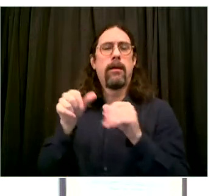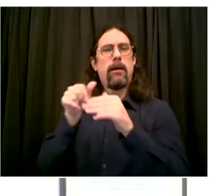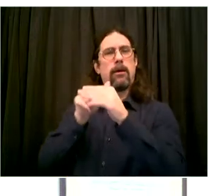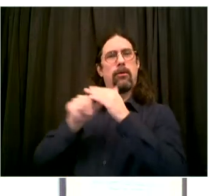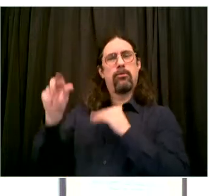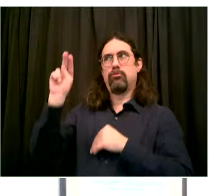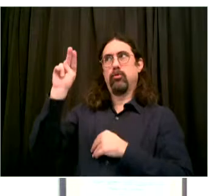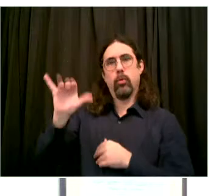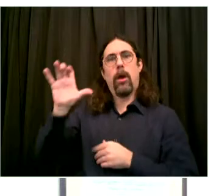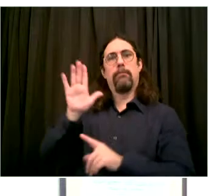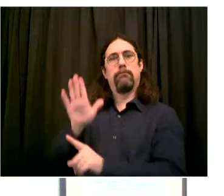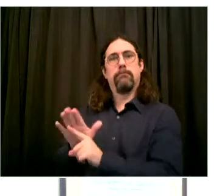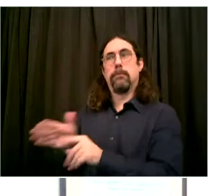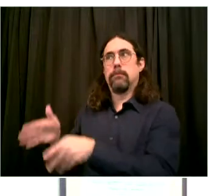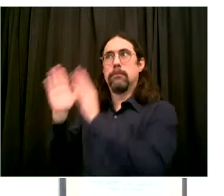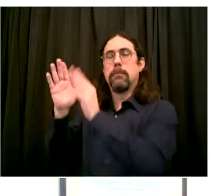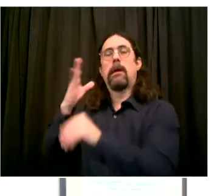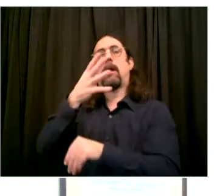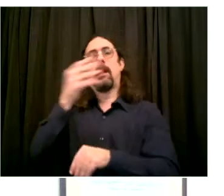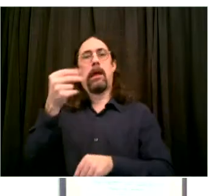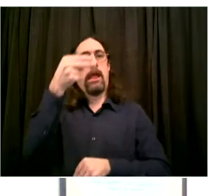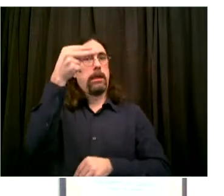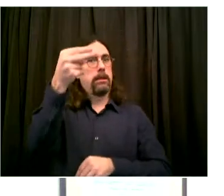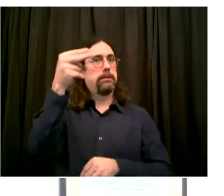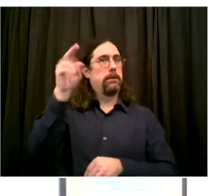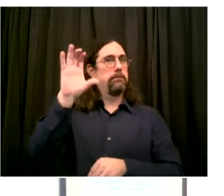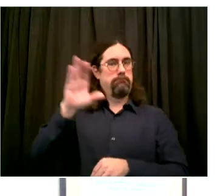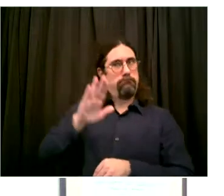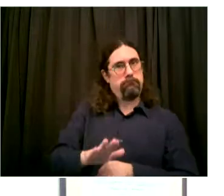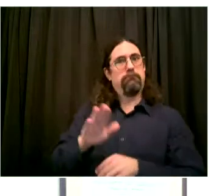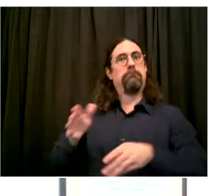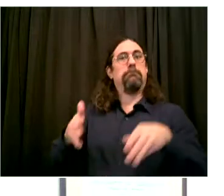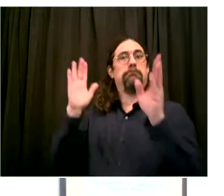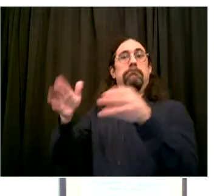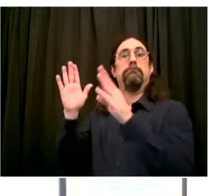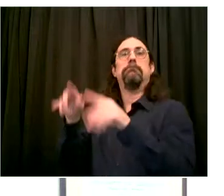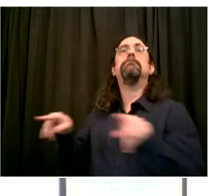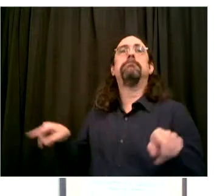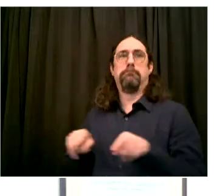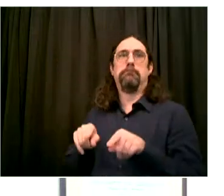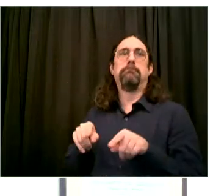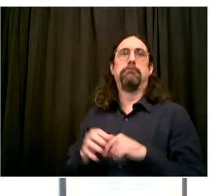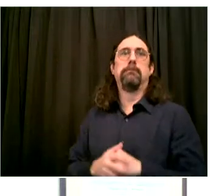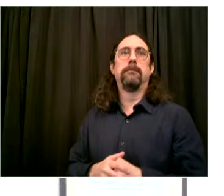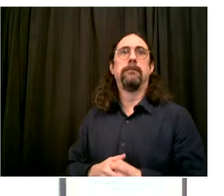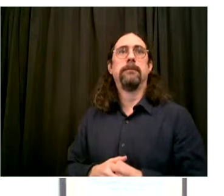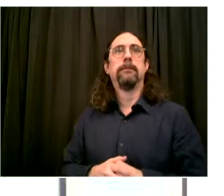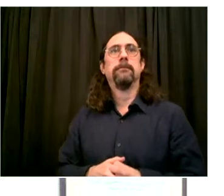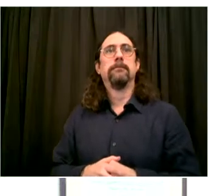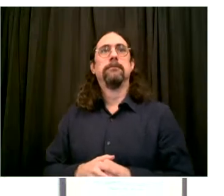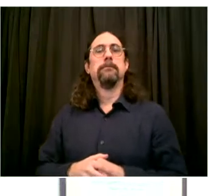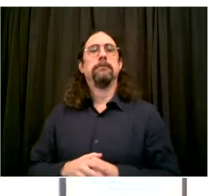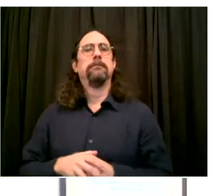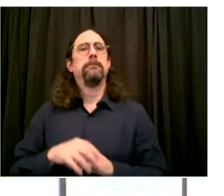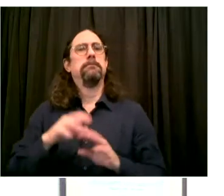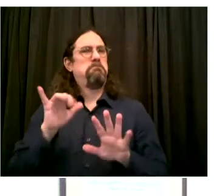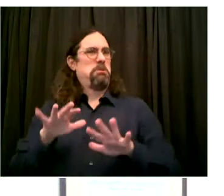DEPARTMENT HUBS THAT I AM REFERRING TO. WE DO KNOW THAT OTHER HOSPITAL SYSTEMS AND